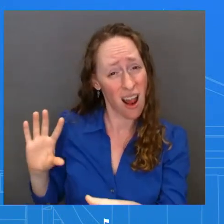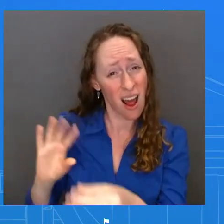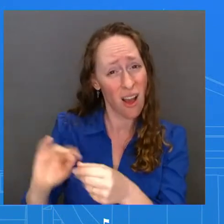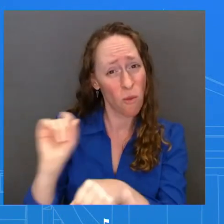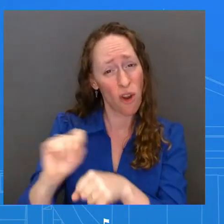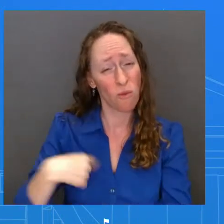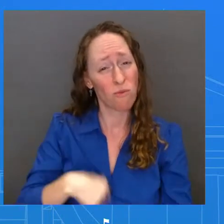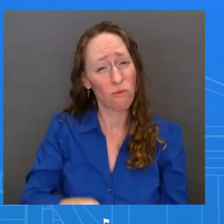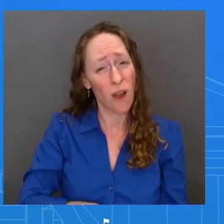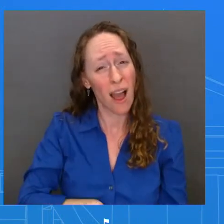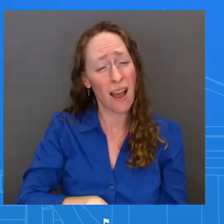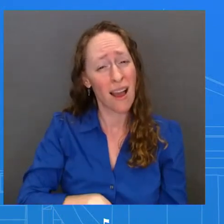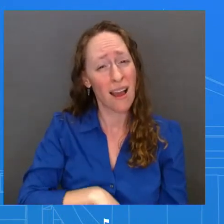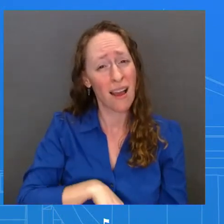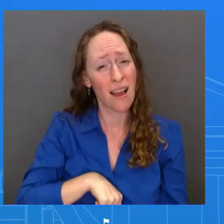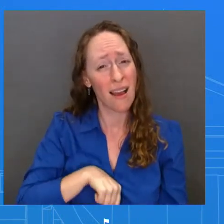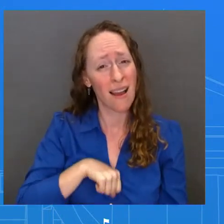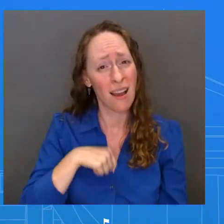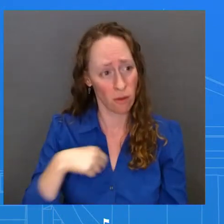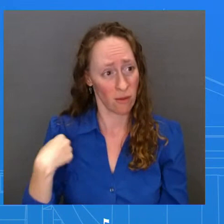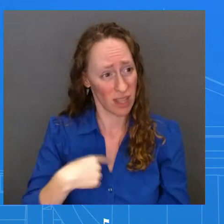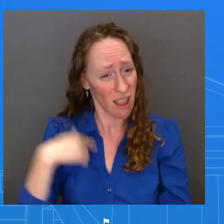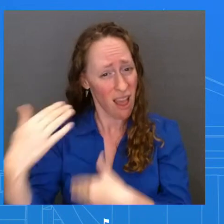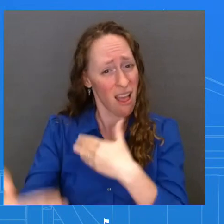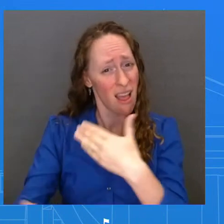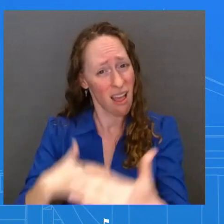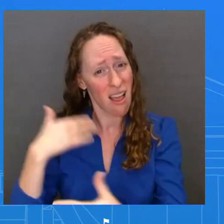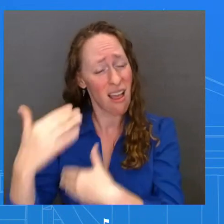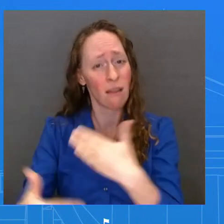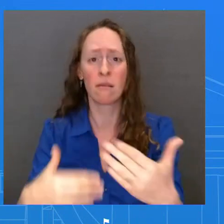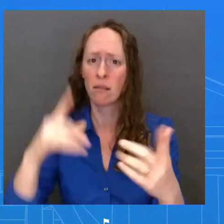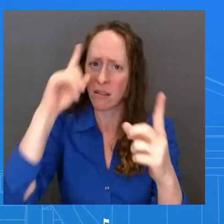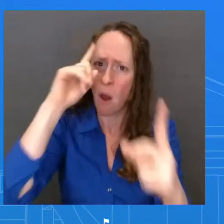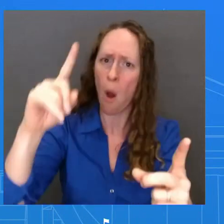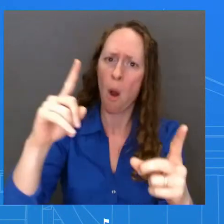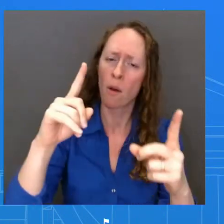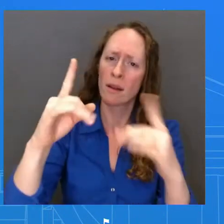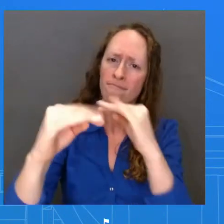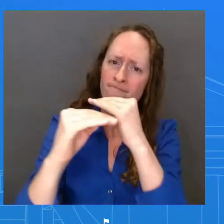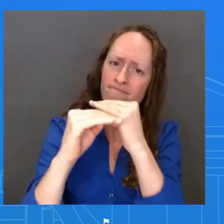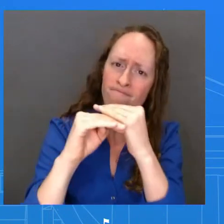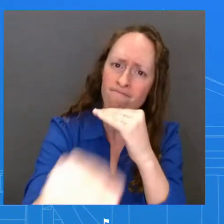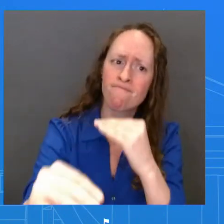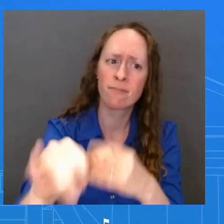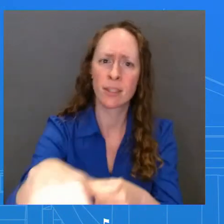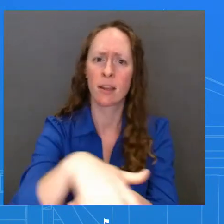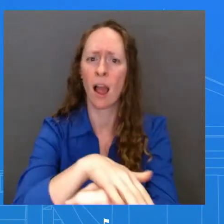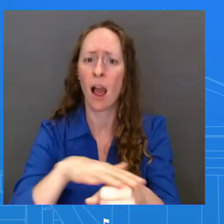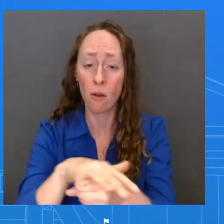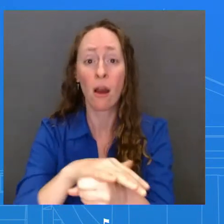and to enhance prosperity in the region. And we think it will be broadly welcomed by countries throughout the Indo-Pacific --